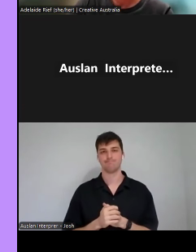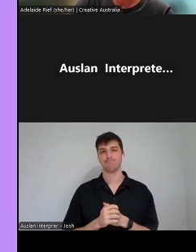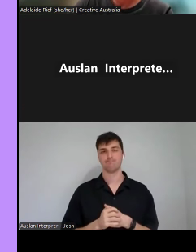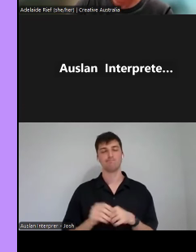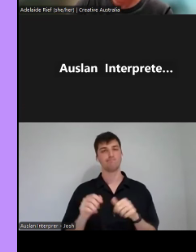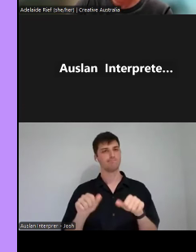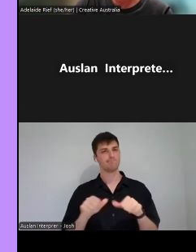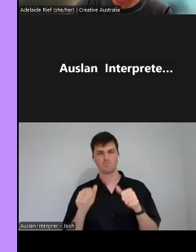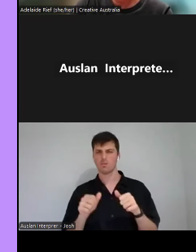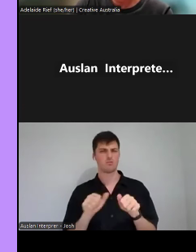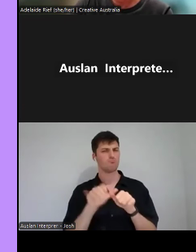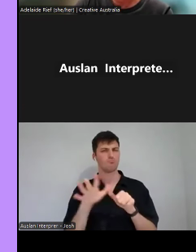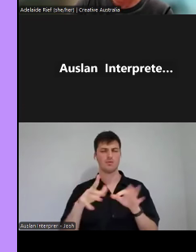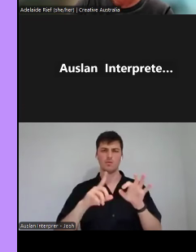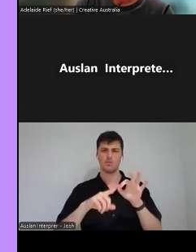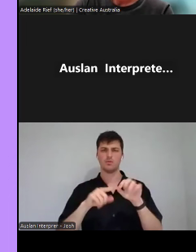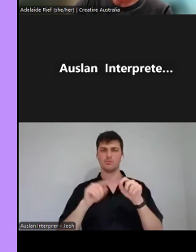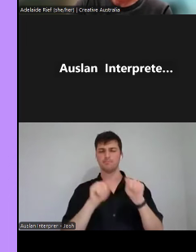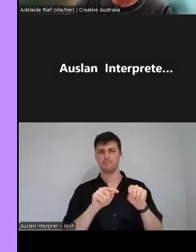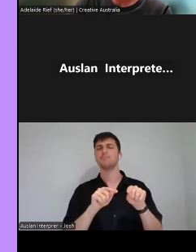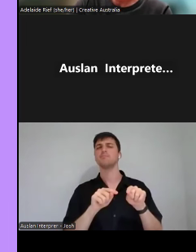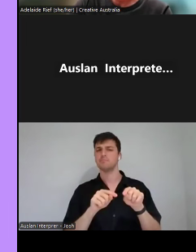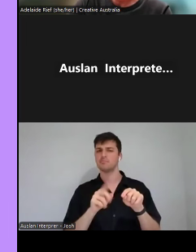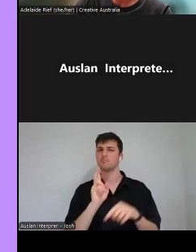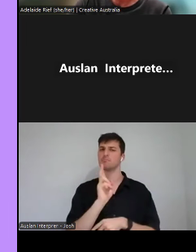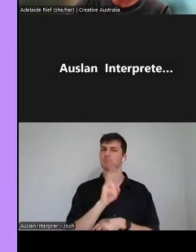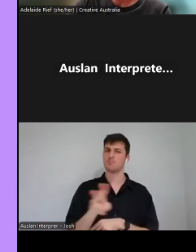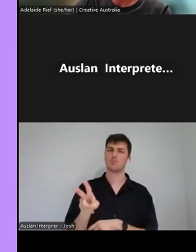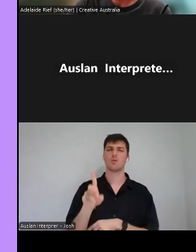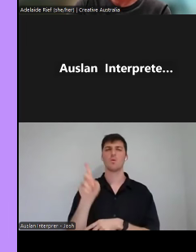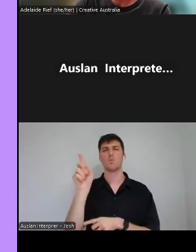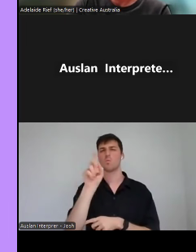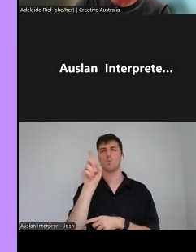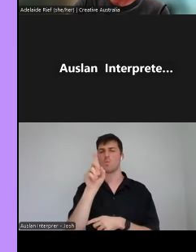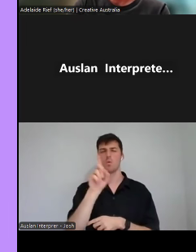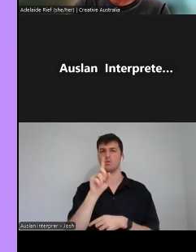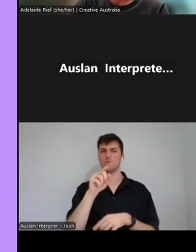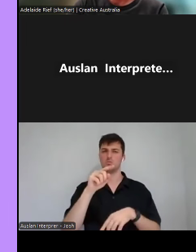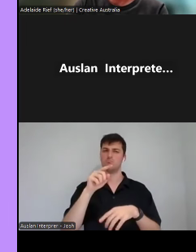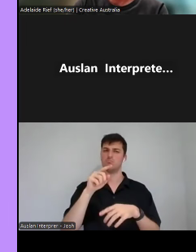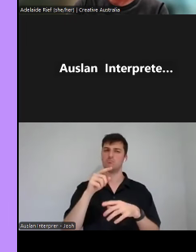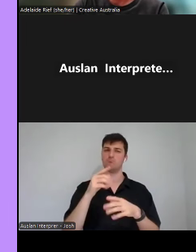There is a great question here: typically what point in an organisation's journey would you